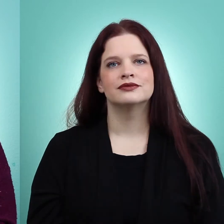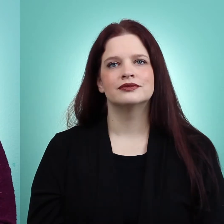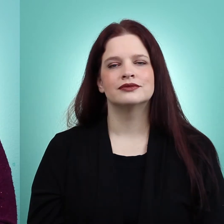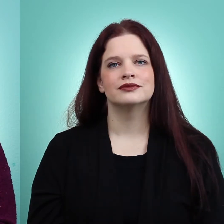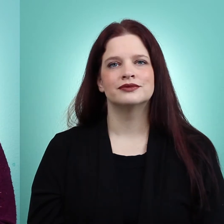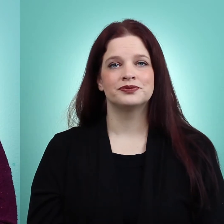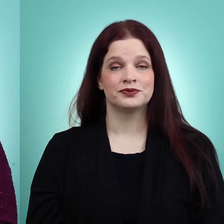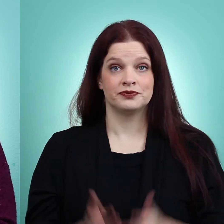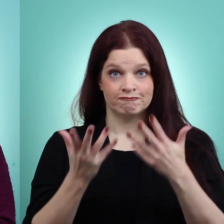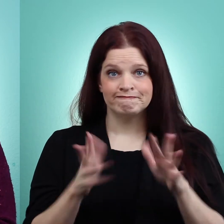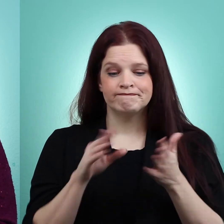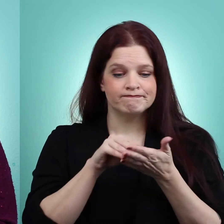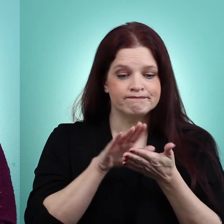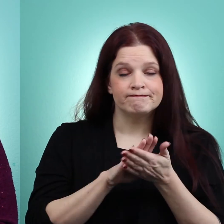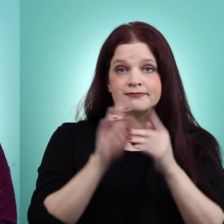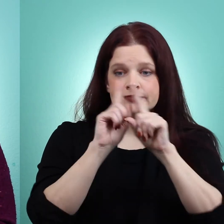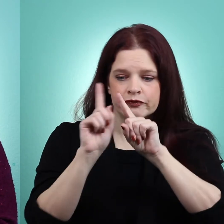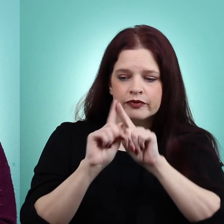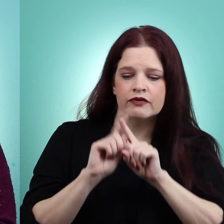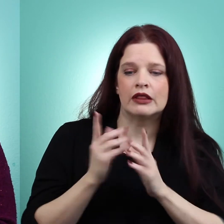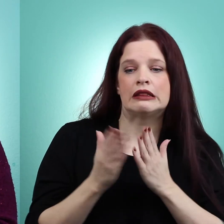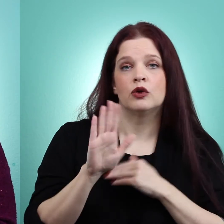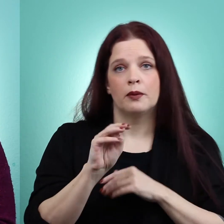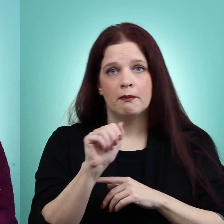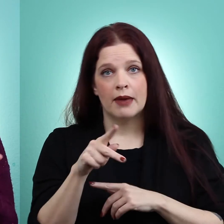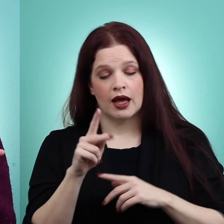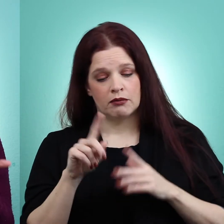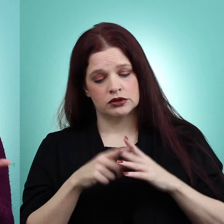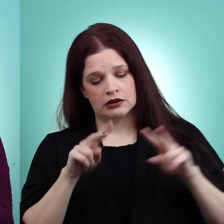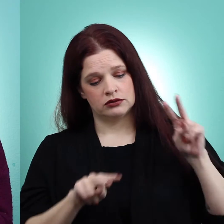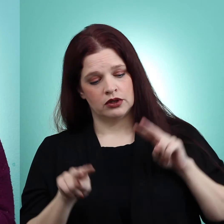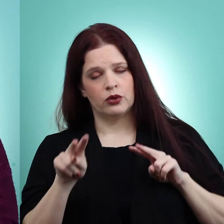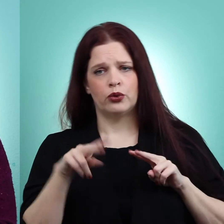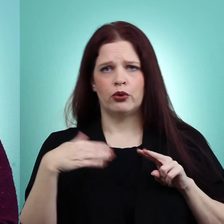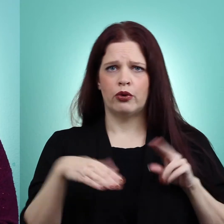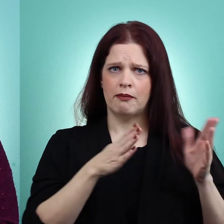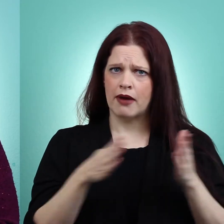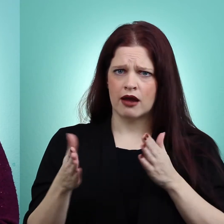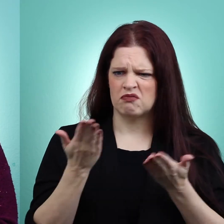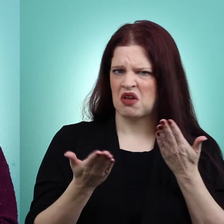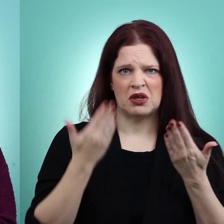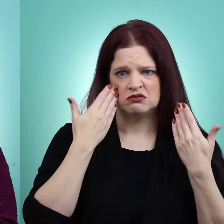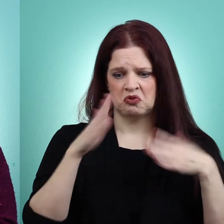So after you've added in all of these elements of your family map, you start to see patterns emerge that you may not have been aware of before.